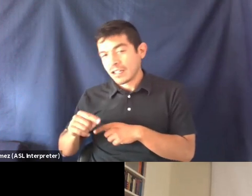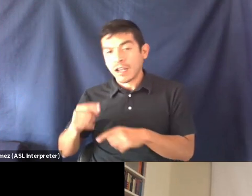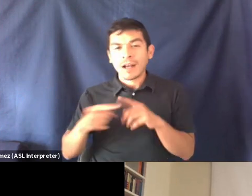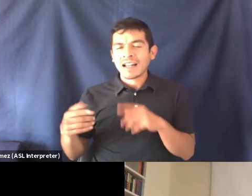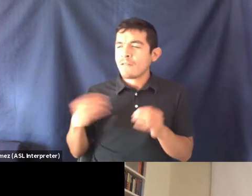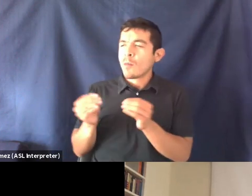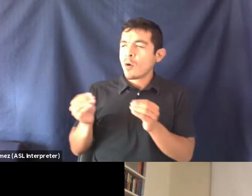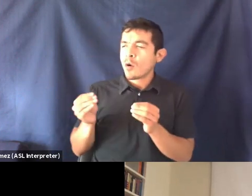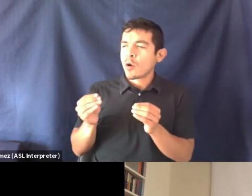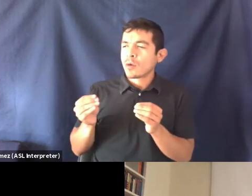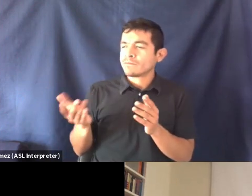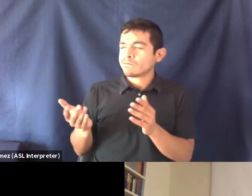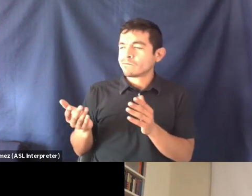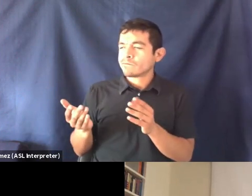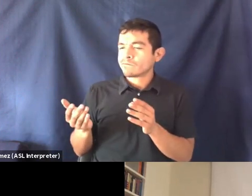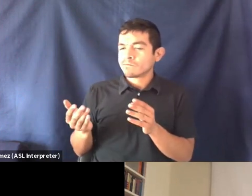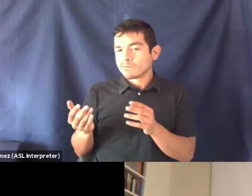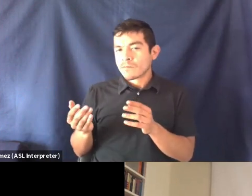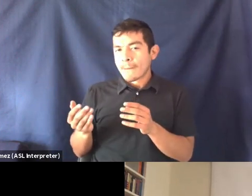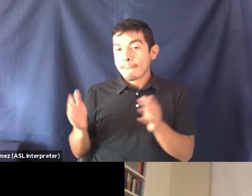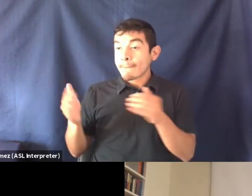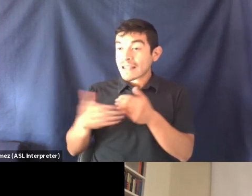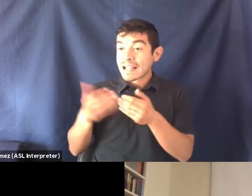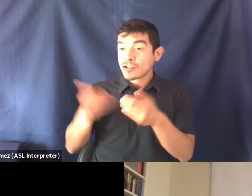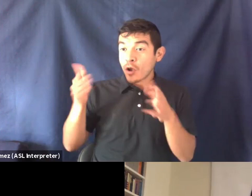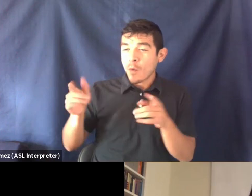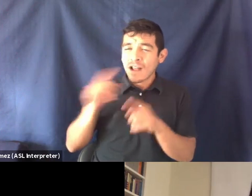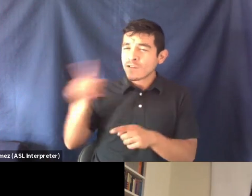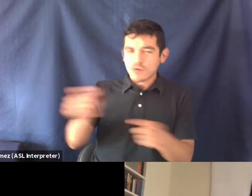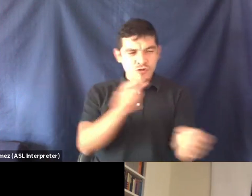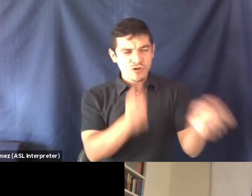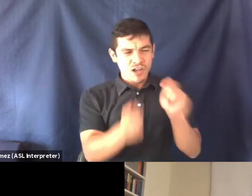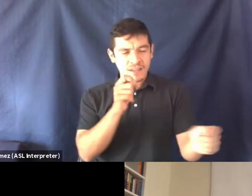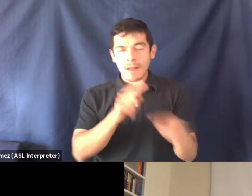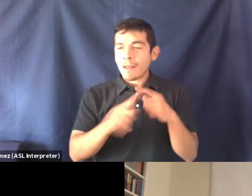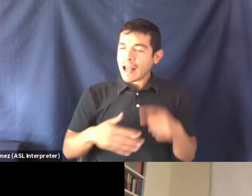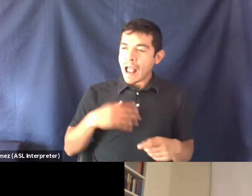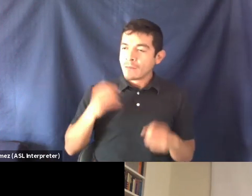but that, you know, you could have done, but you didn't. And I mean, I guess editing ultimately it does